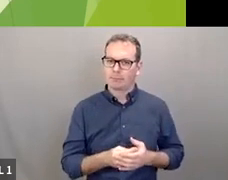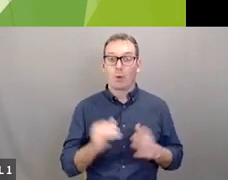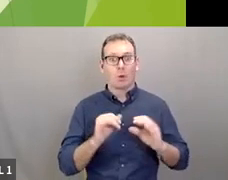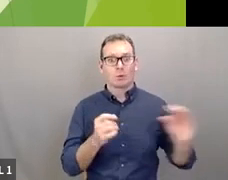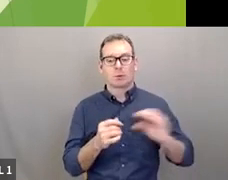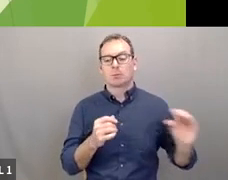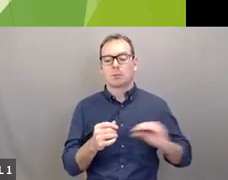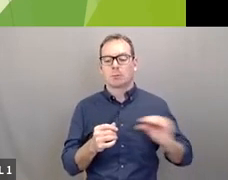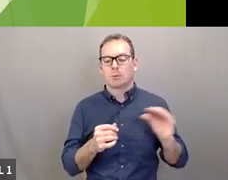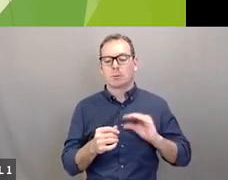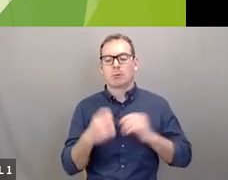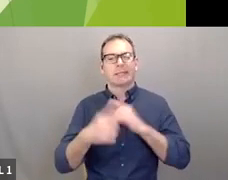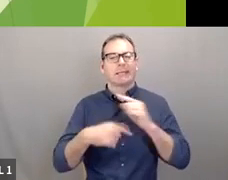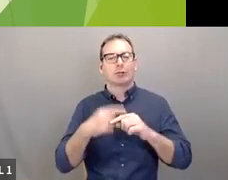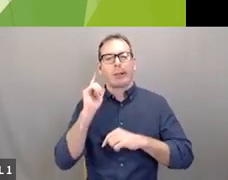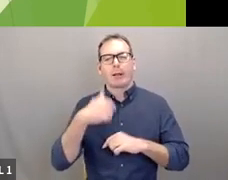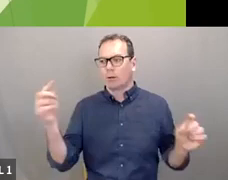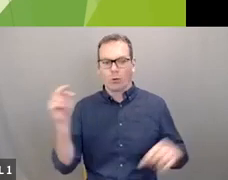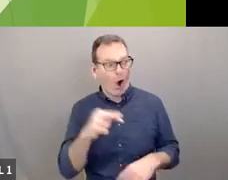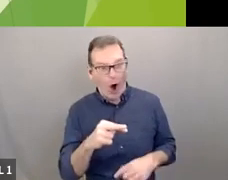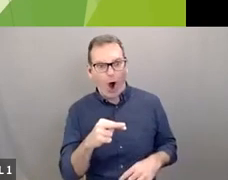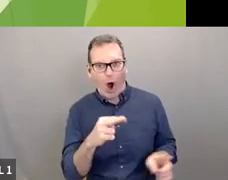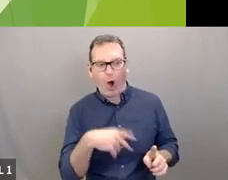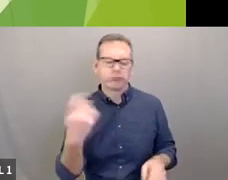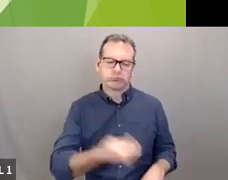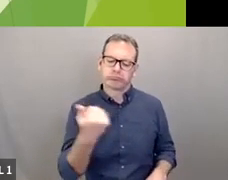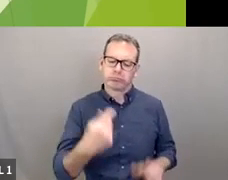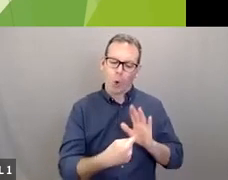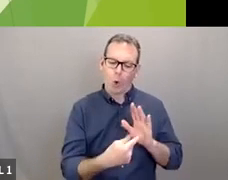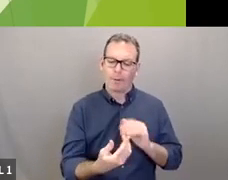try to remove barriers and stop cutting people off or suspending them for minor infractions